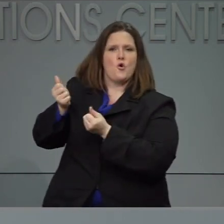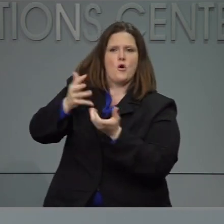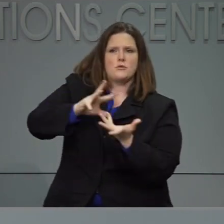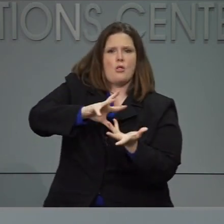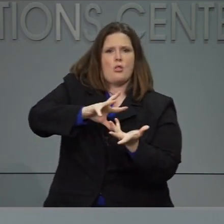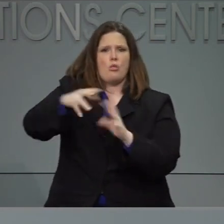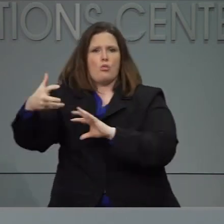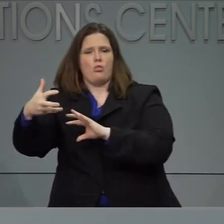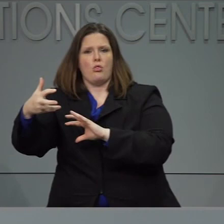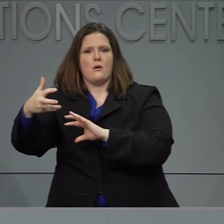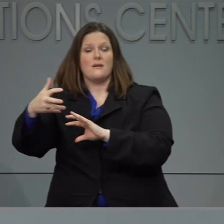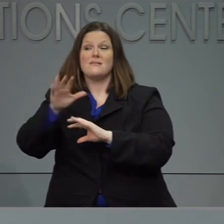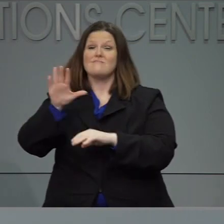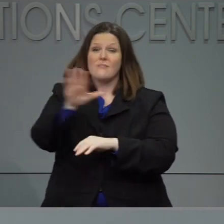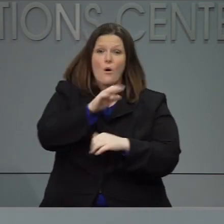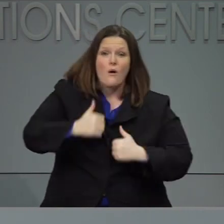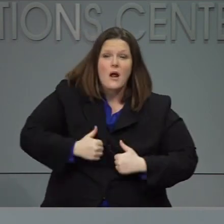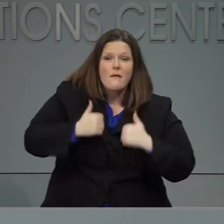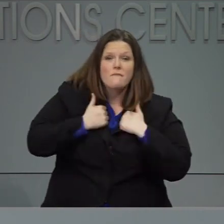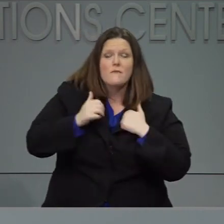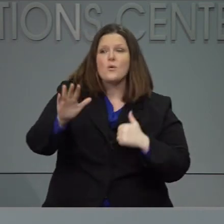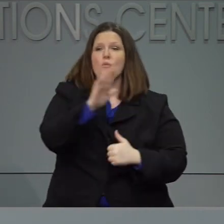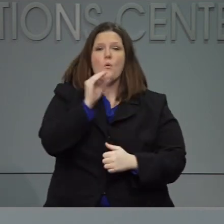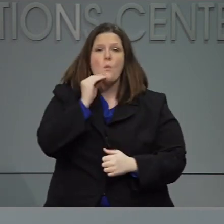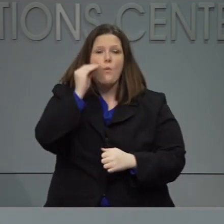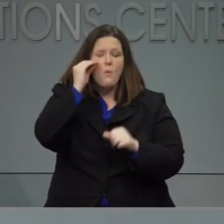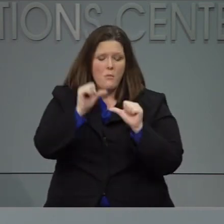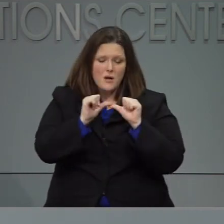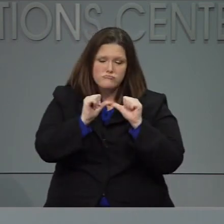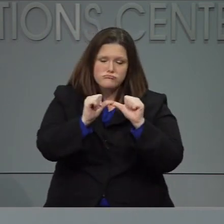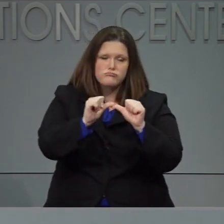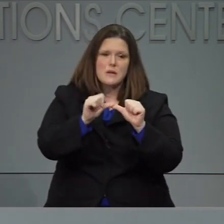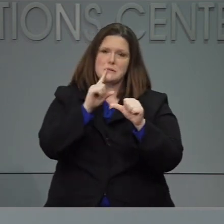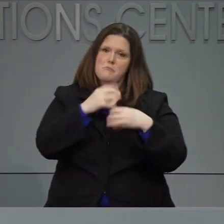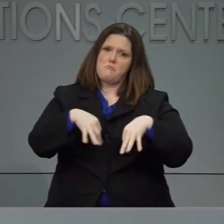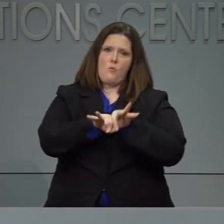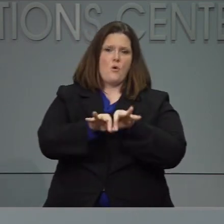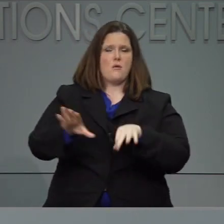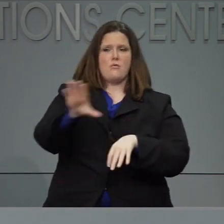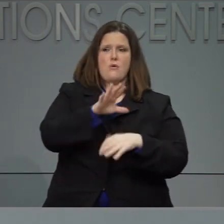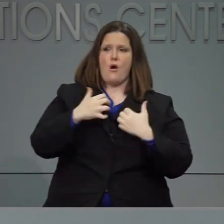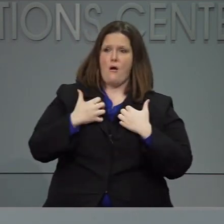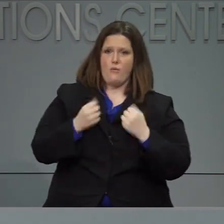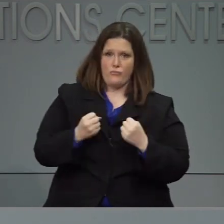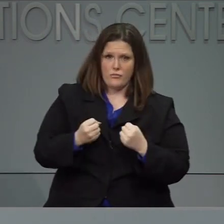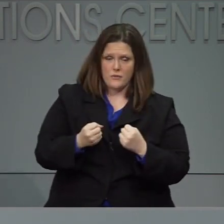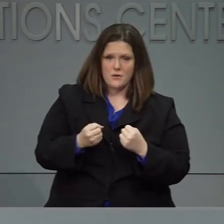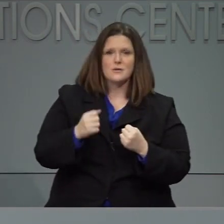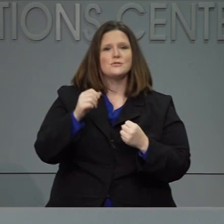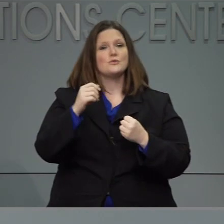WELL-BEING AND HEALTH. STAY TUNED FOR MORE ON HOW FOLKS CAN SIGN UP FOR HELP THROUGH THESE 2 NEW PROGRAMS AND THEY GET UP AND RUNNING IN